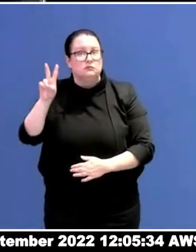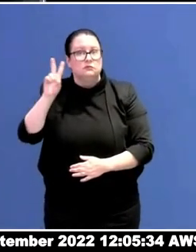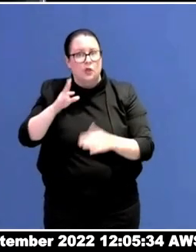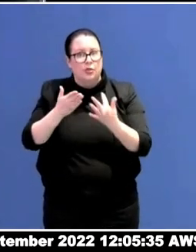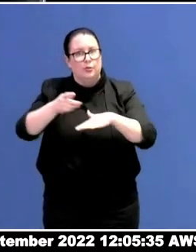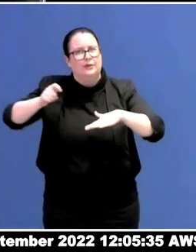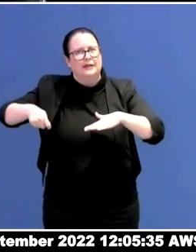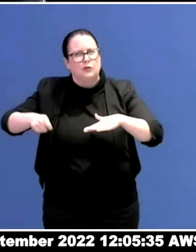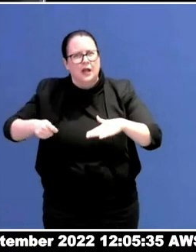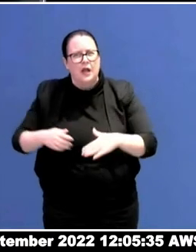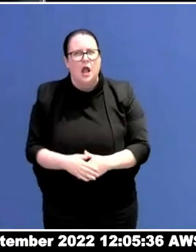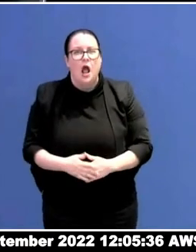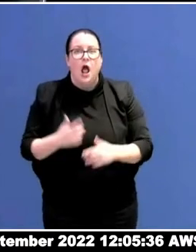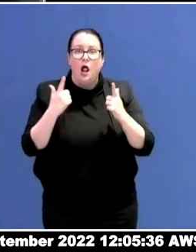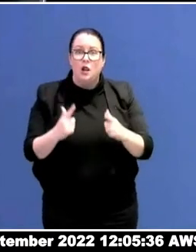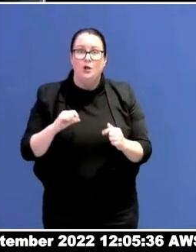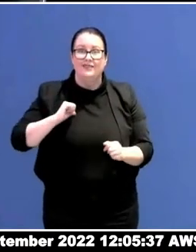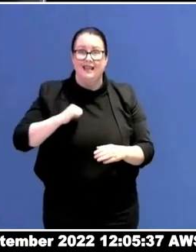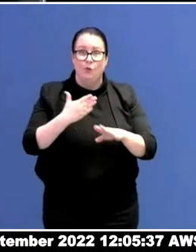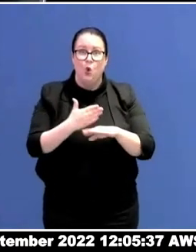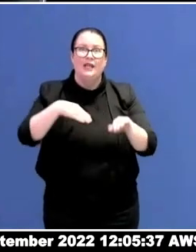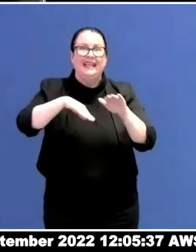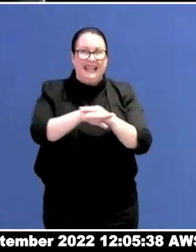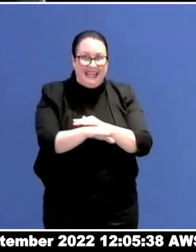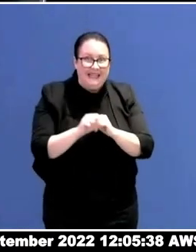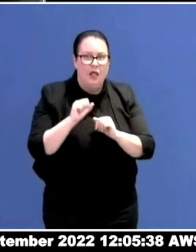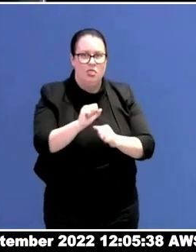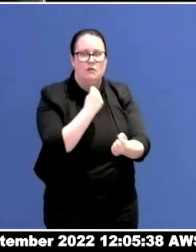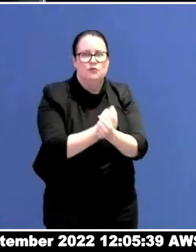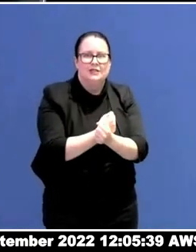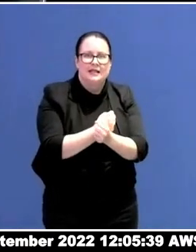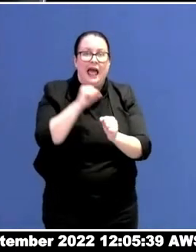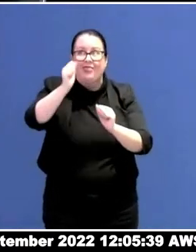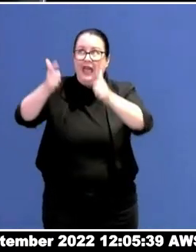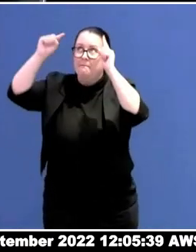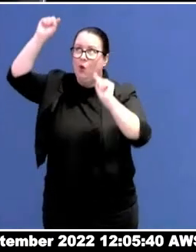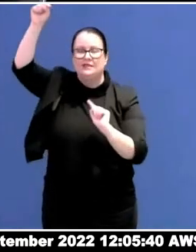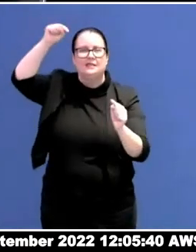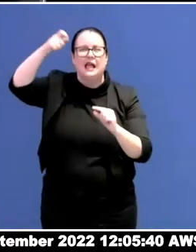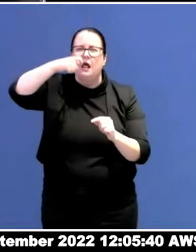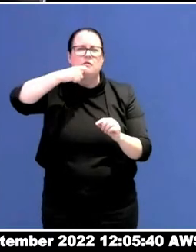between frontline staff and the leadership management and that's stopping the inmate